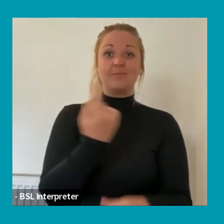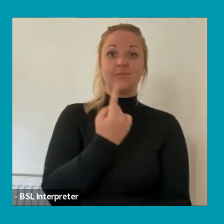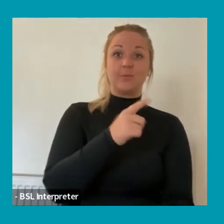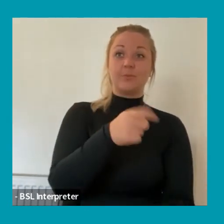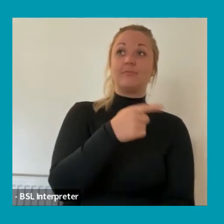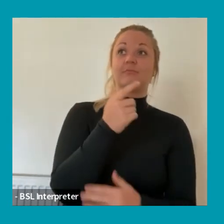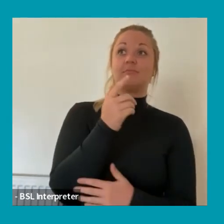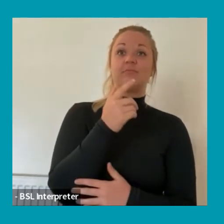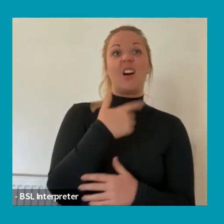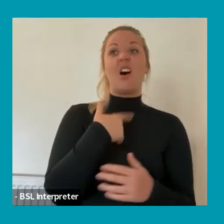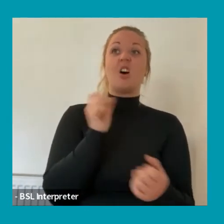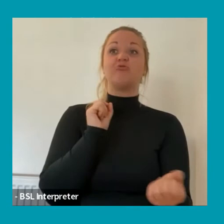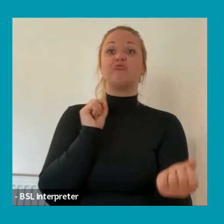But have you listened